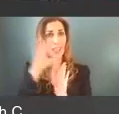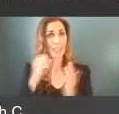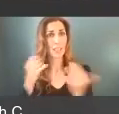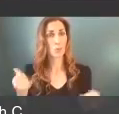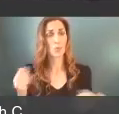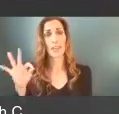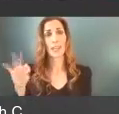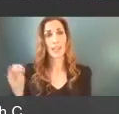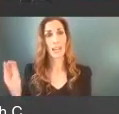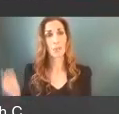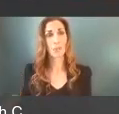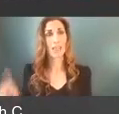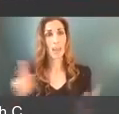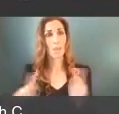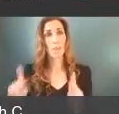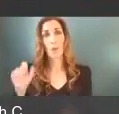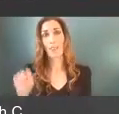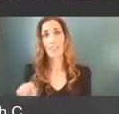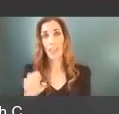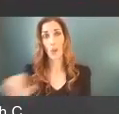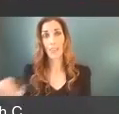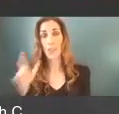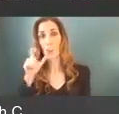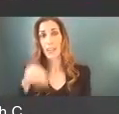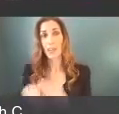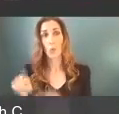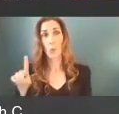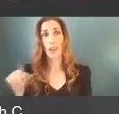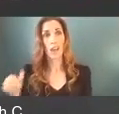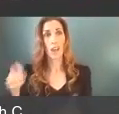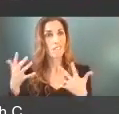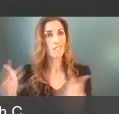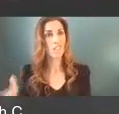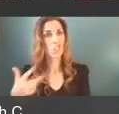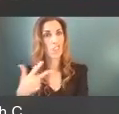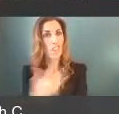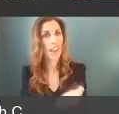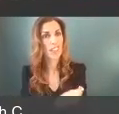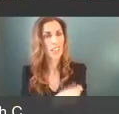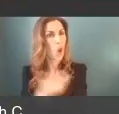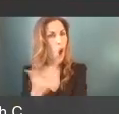of people in the southeast who are in 1A have been vaccinated already is accurate,